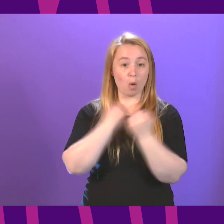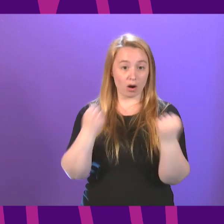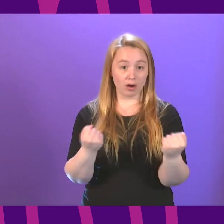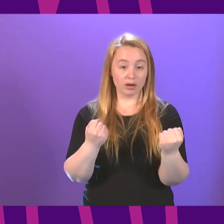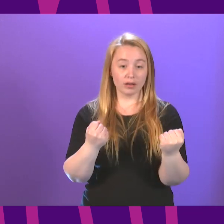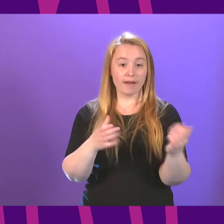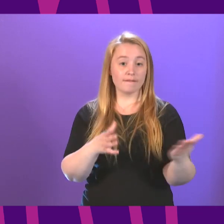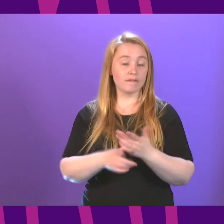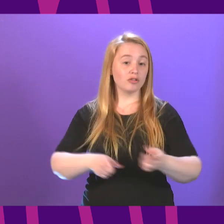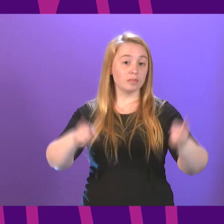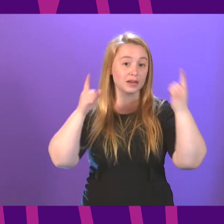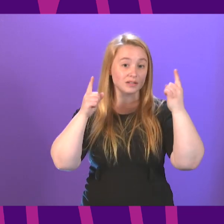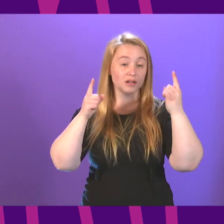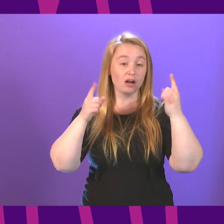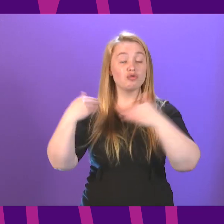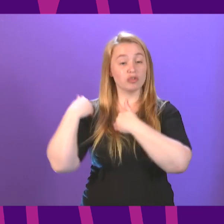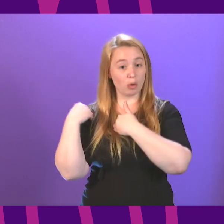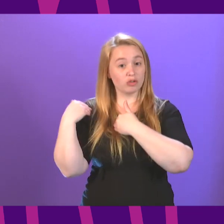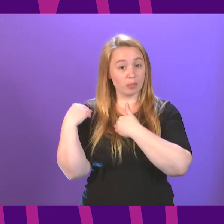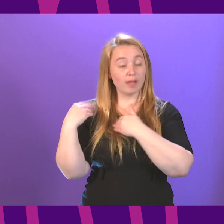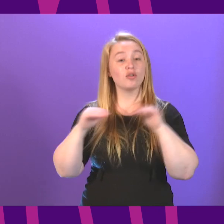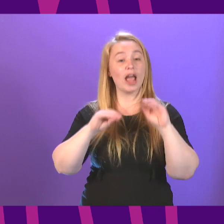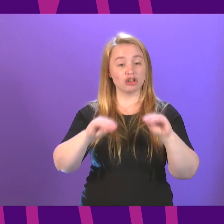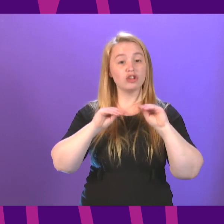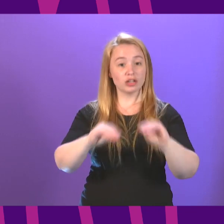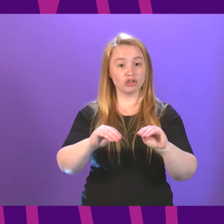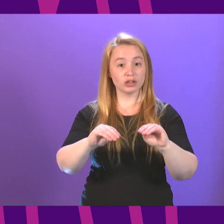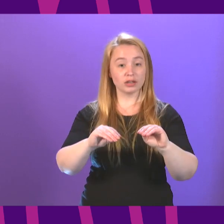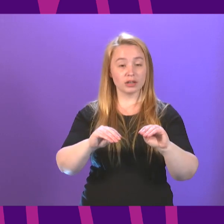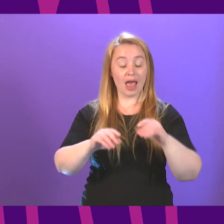for the state of education today. At this rate of progress, it will take